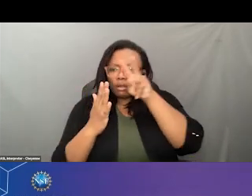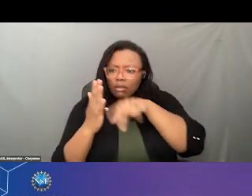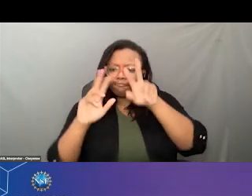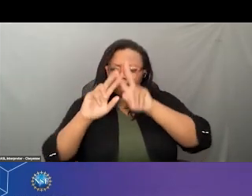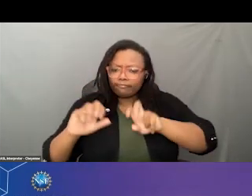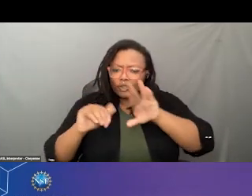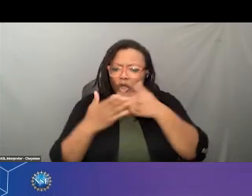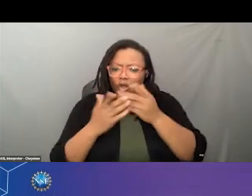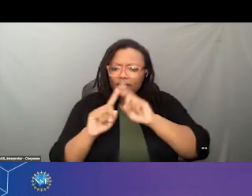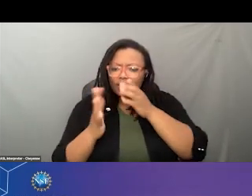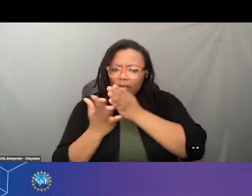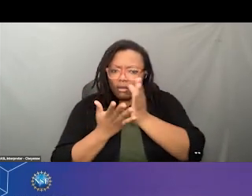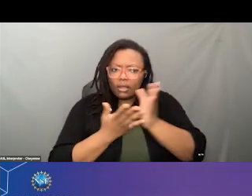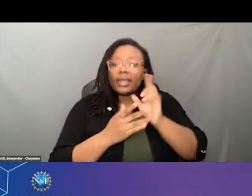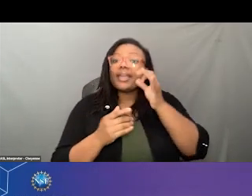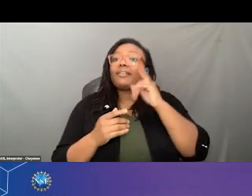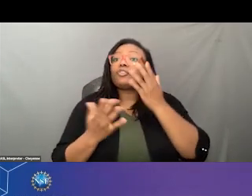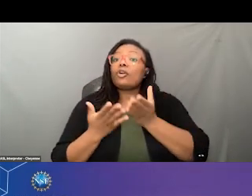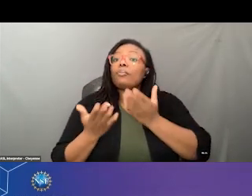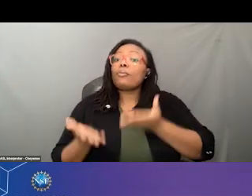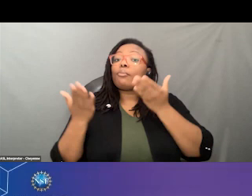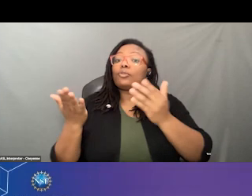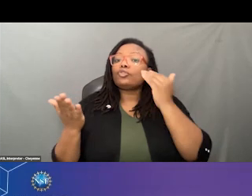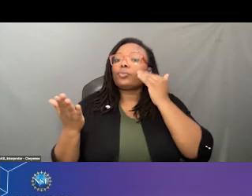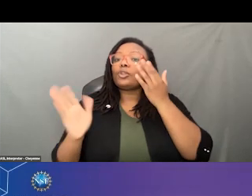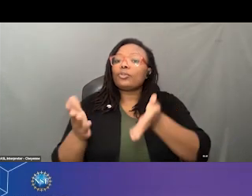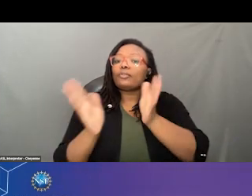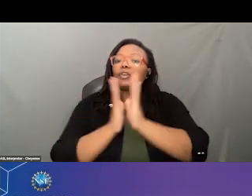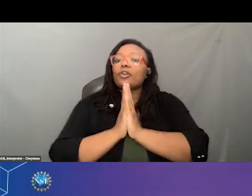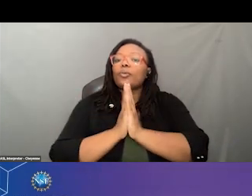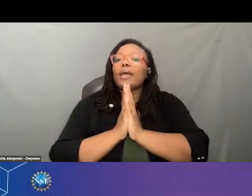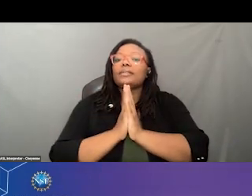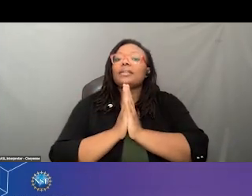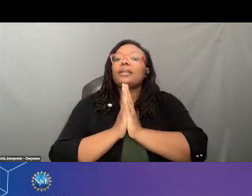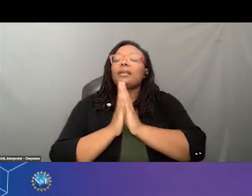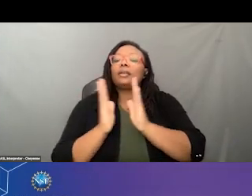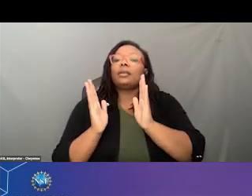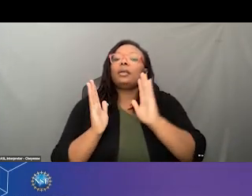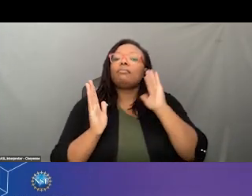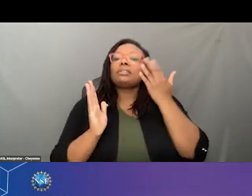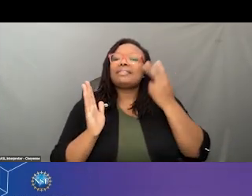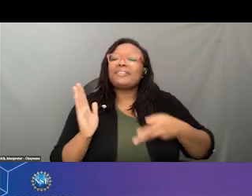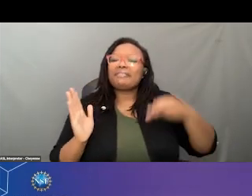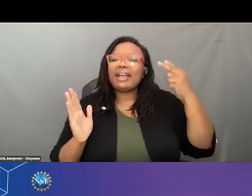And we say if your proposal, we know that the requested salaries and wages seem very high